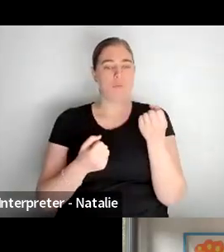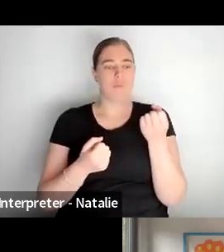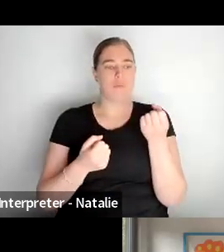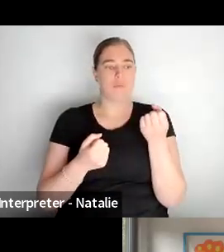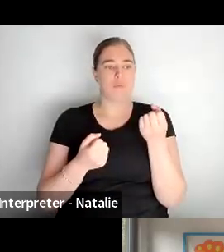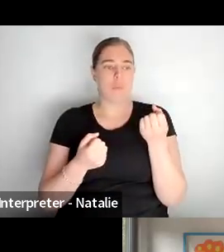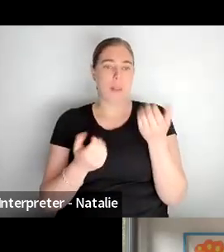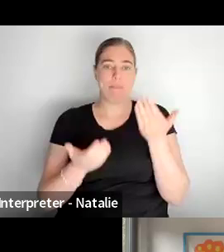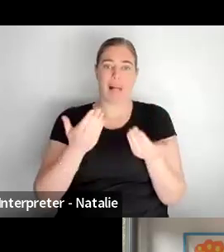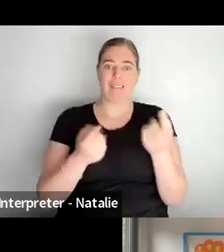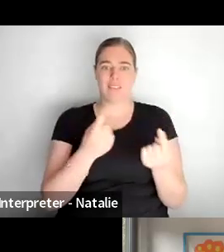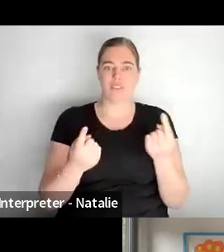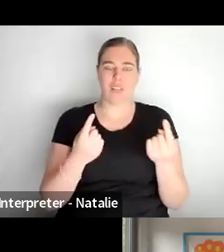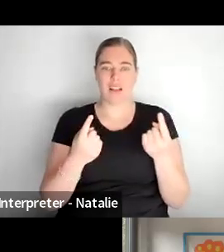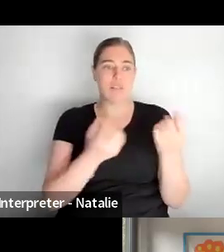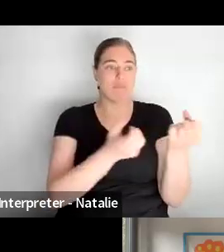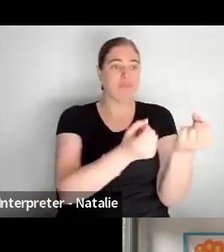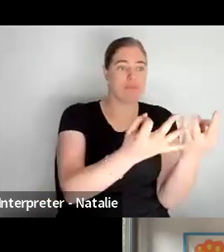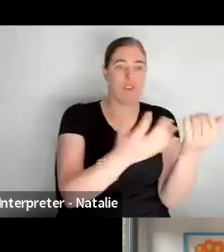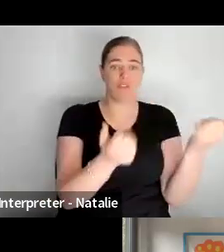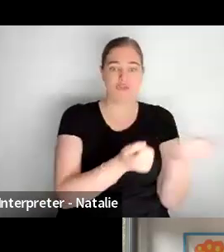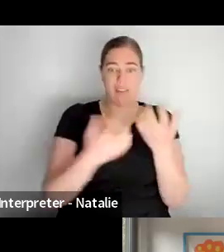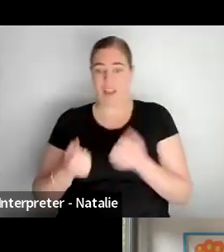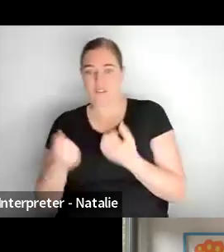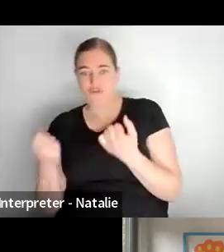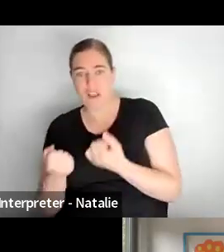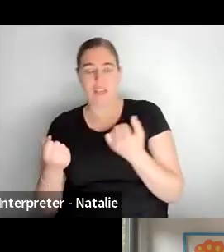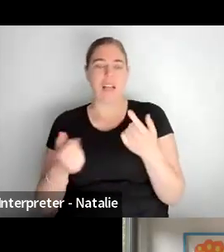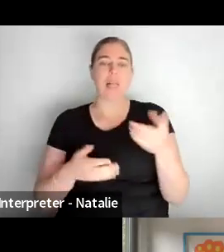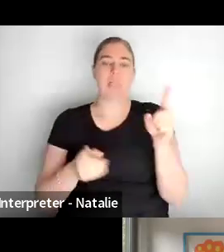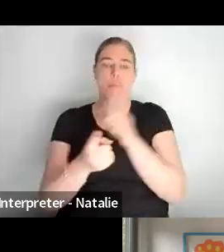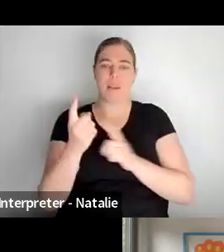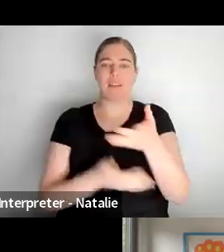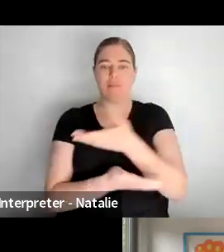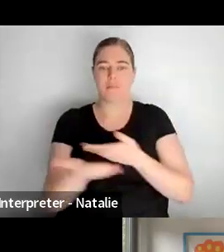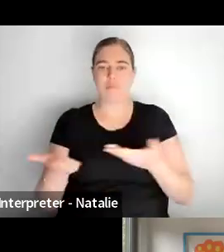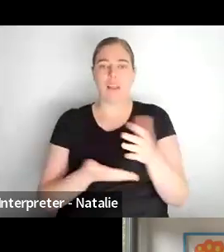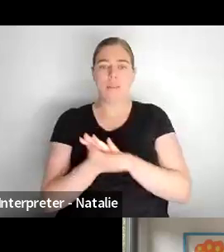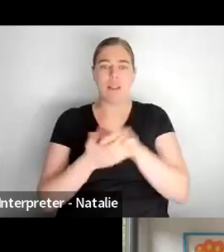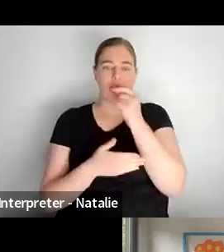And having that meeting and that's discussion to be able to just openly talk about stuff.